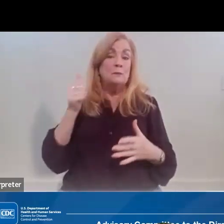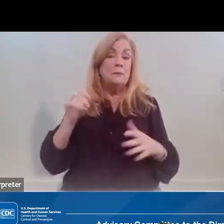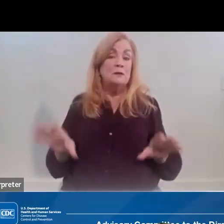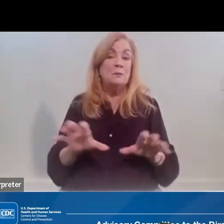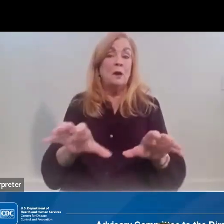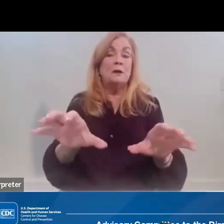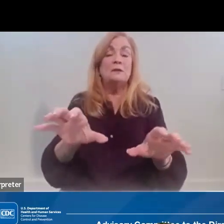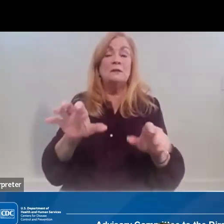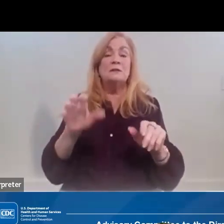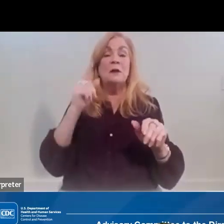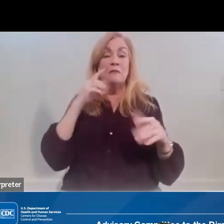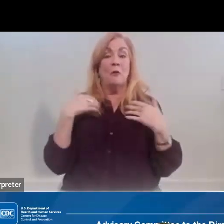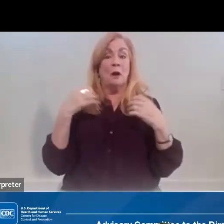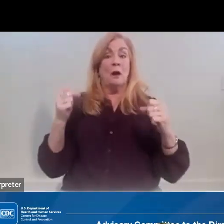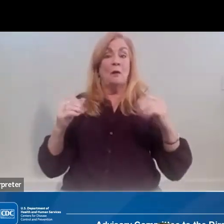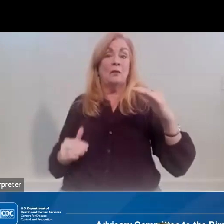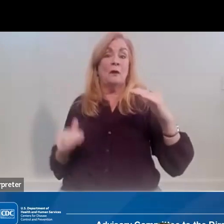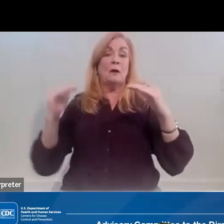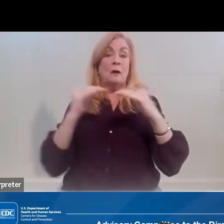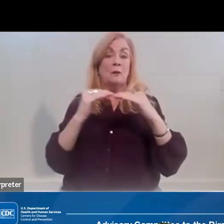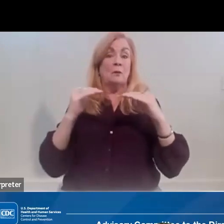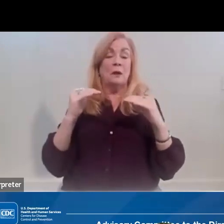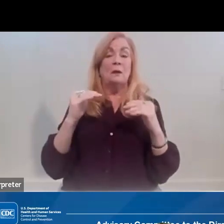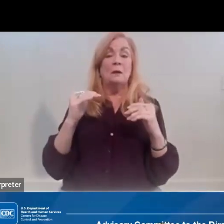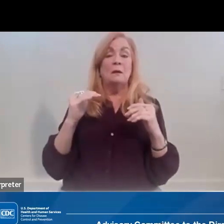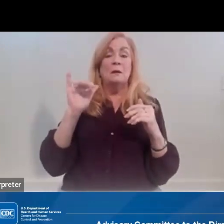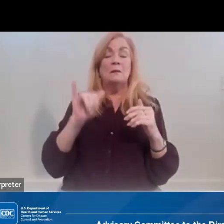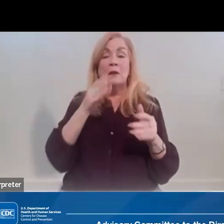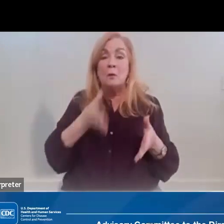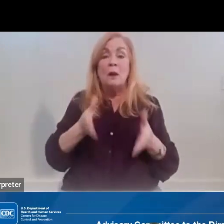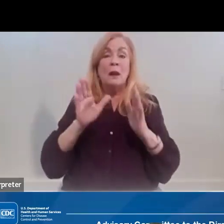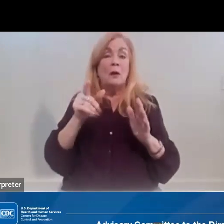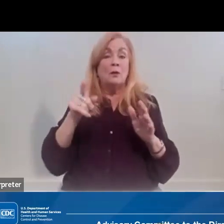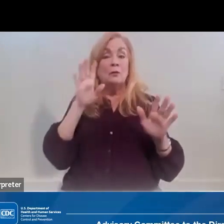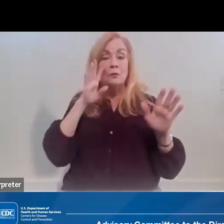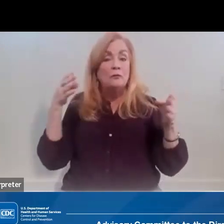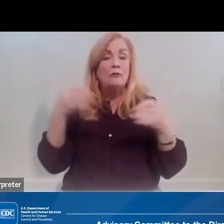down on those best practices being used for those priorities, it allows you to focus a little bit and not spread yourself to them